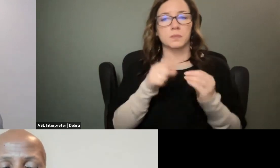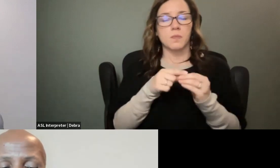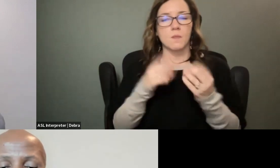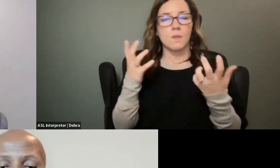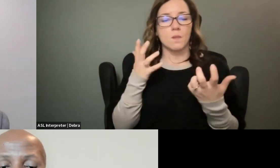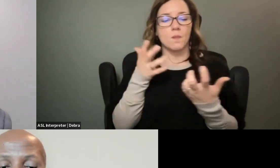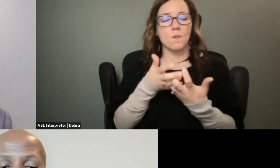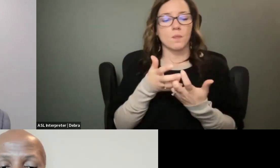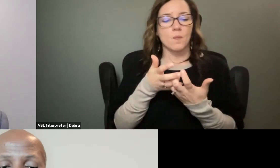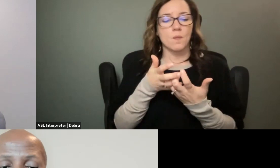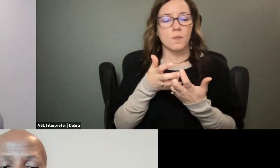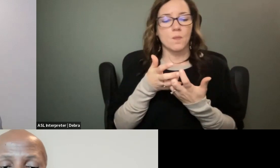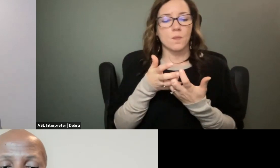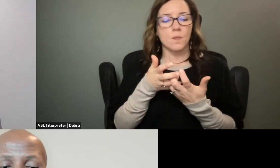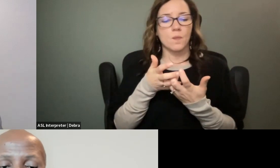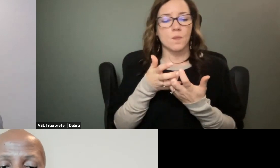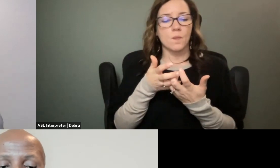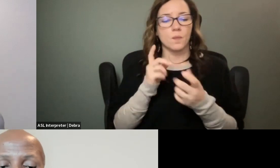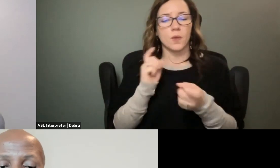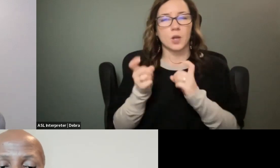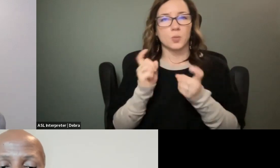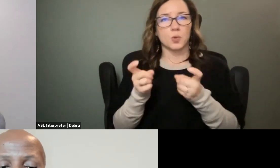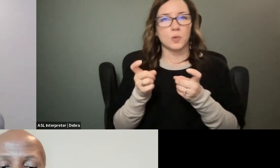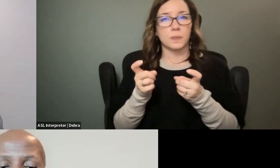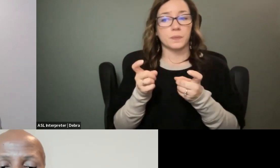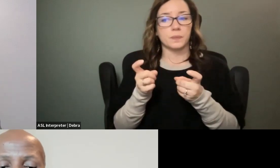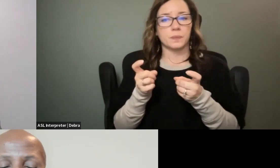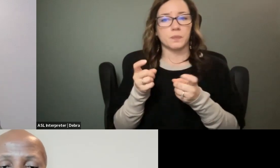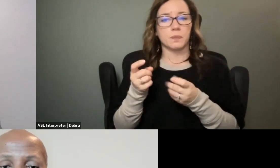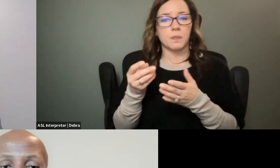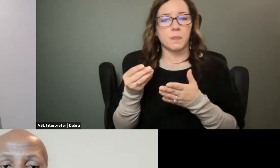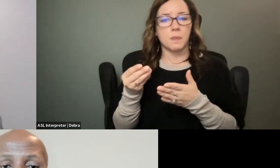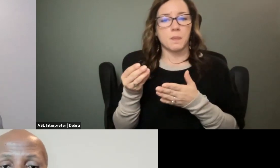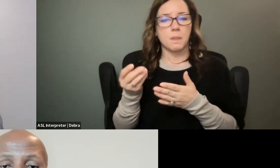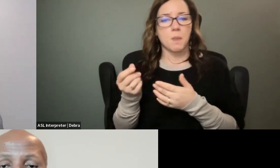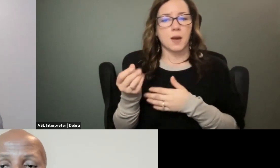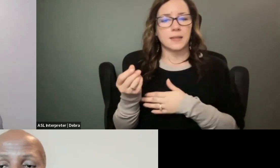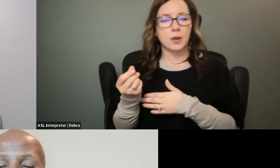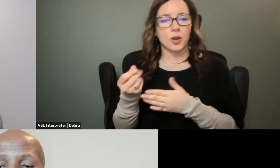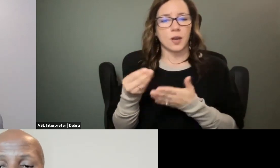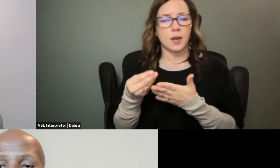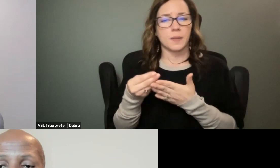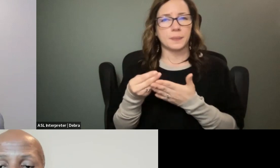that's a question that says is it monetary